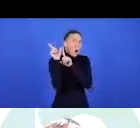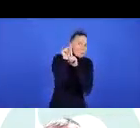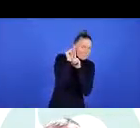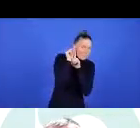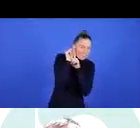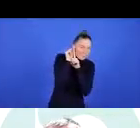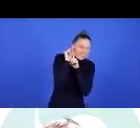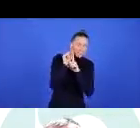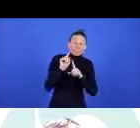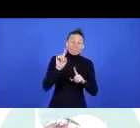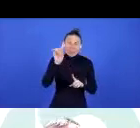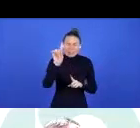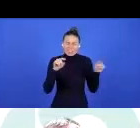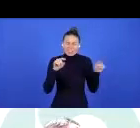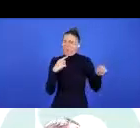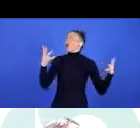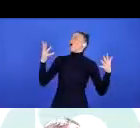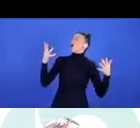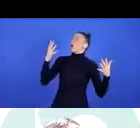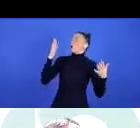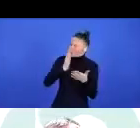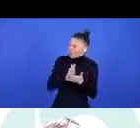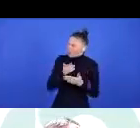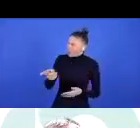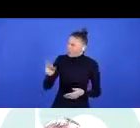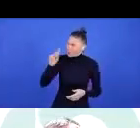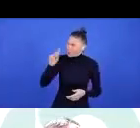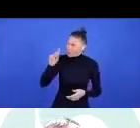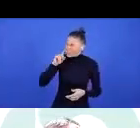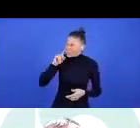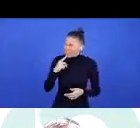out of batteries. In fact, it was during those moments when they